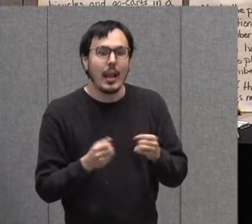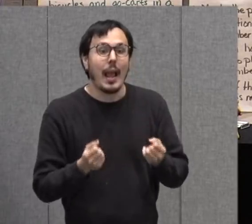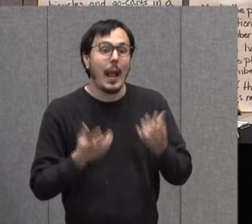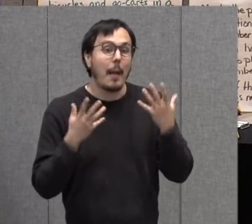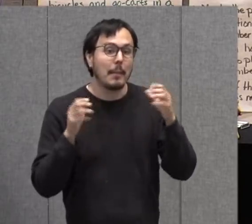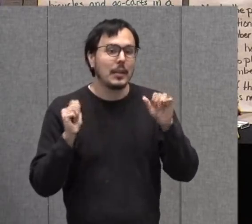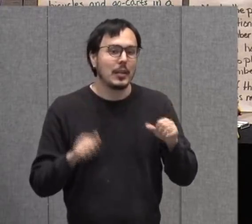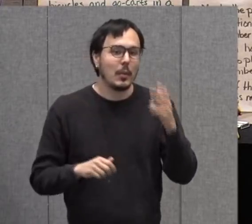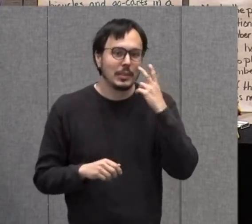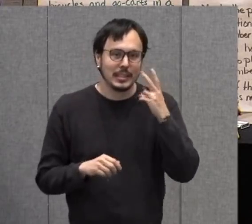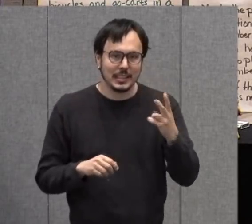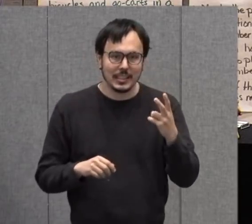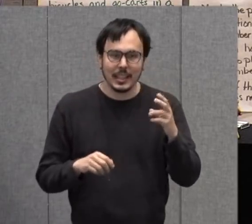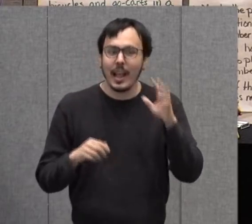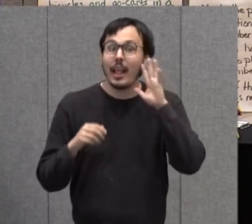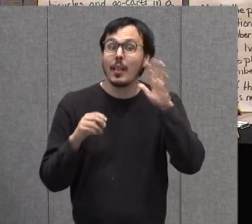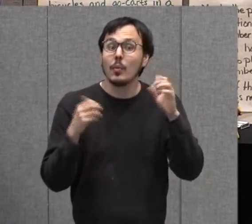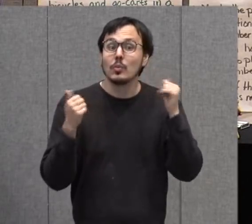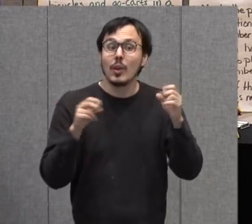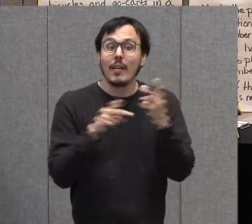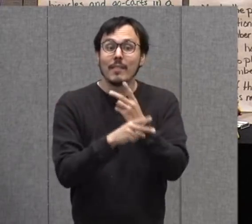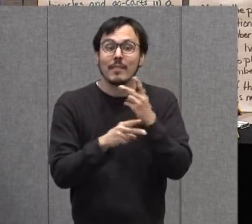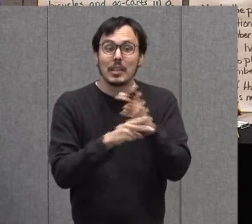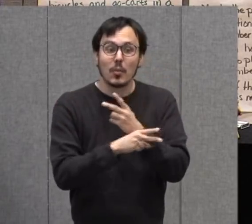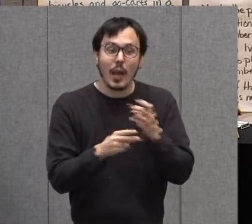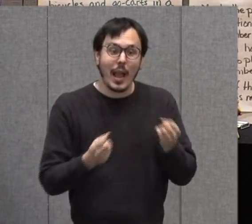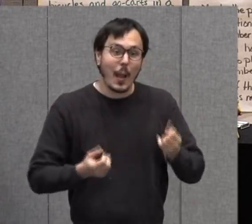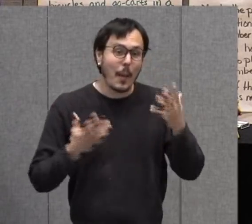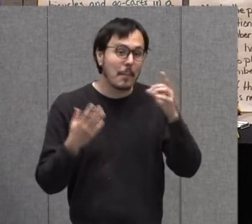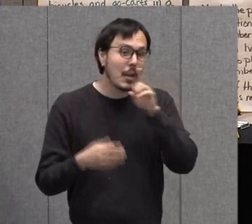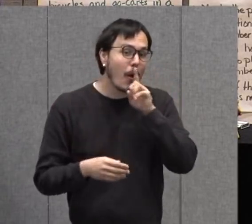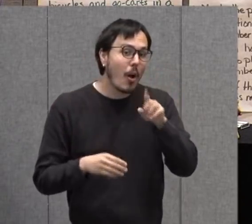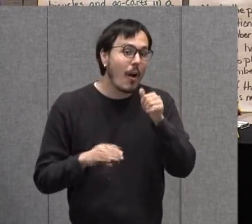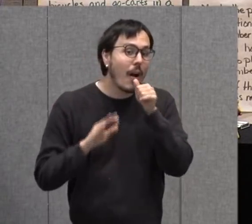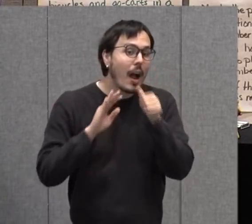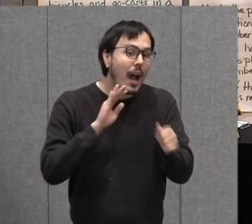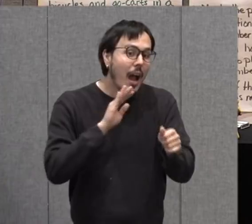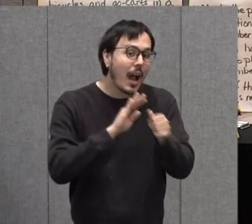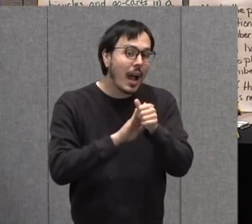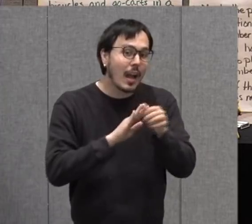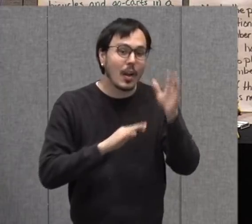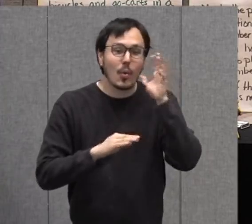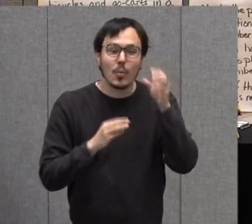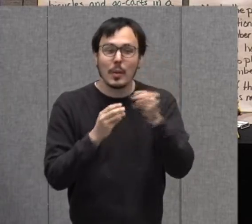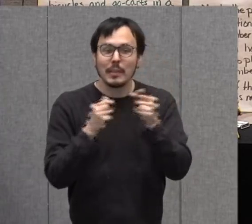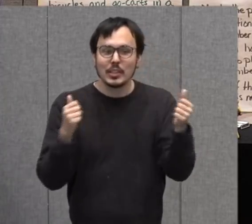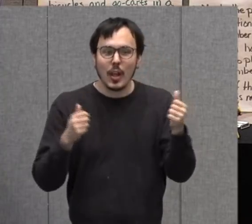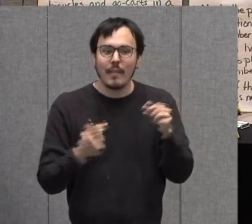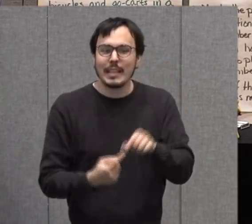and then we're gonna try to figure out how many are hiding. So, we'll be solving a special kind of addition problem